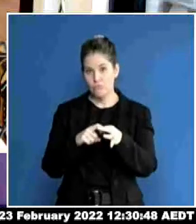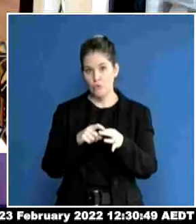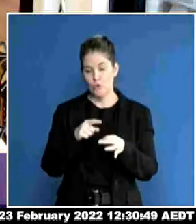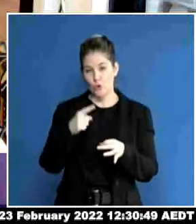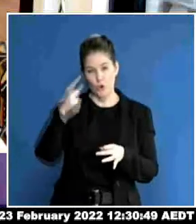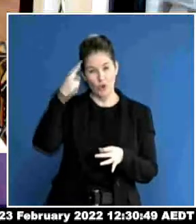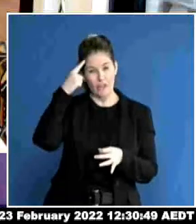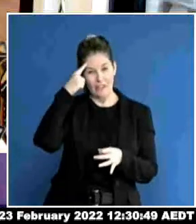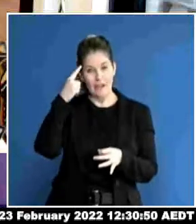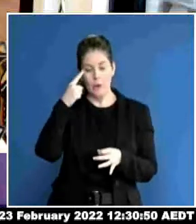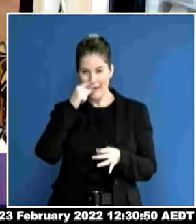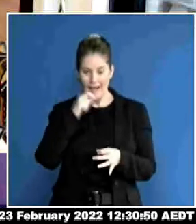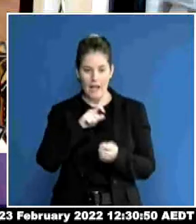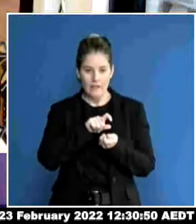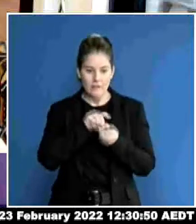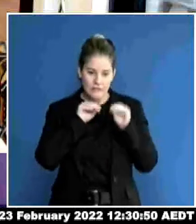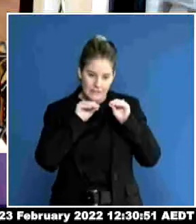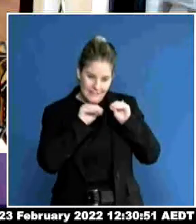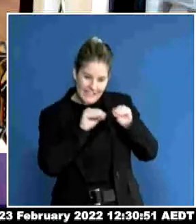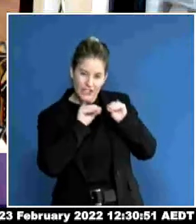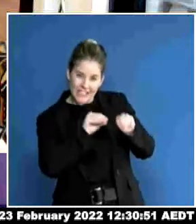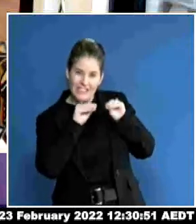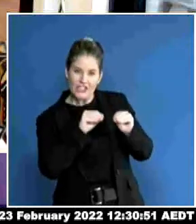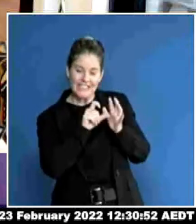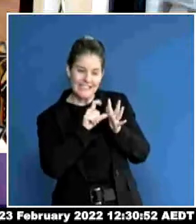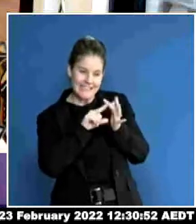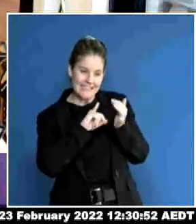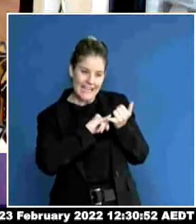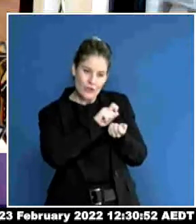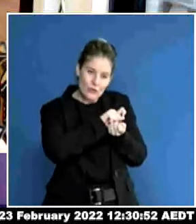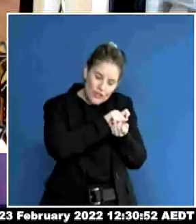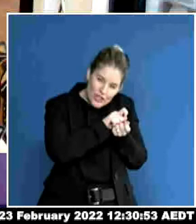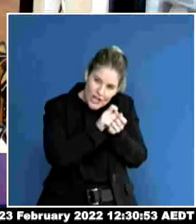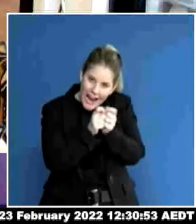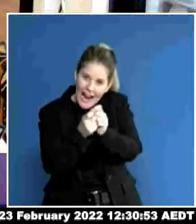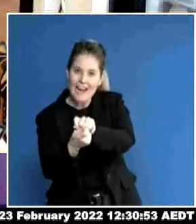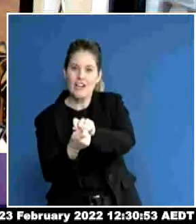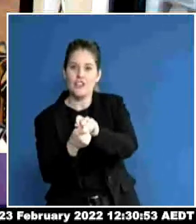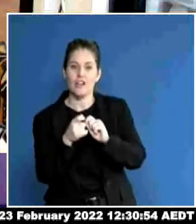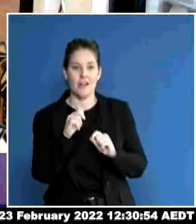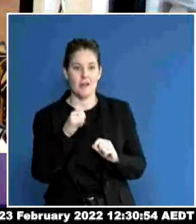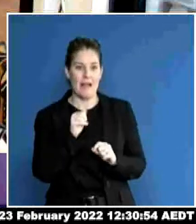You know, or do you think if the incentives were right, that could change the DES culture